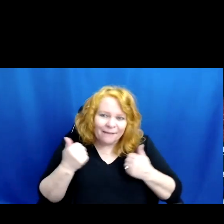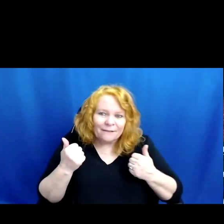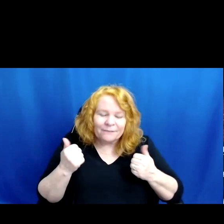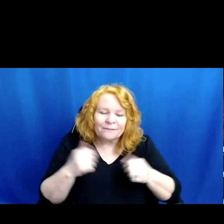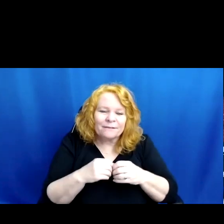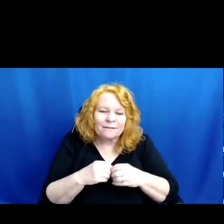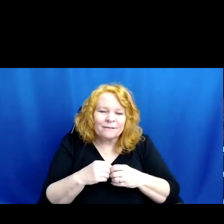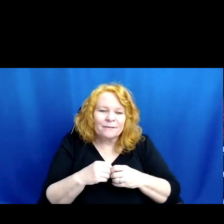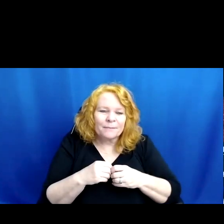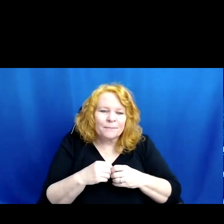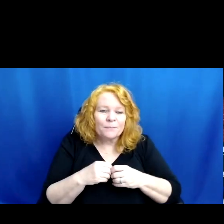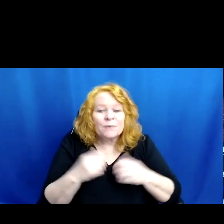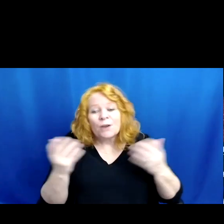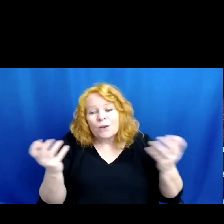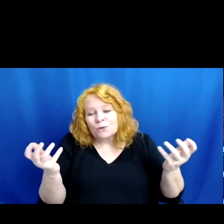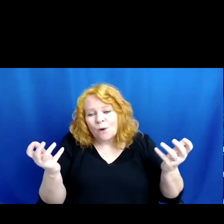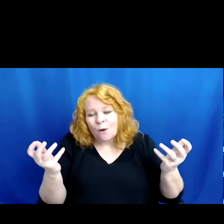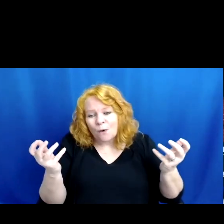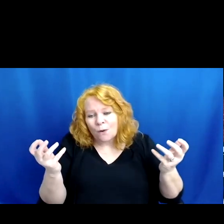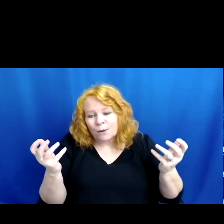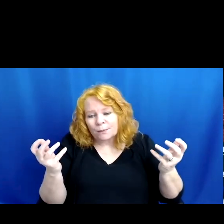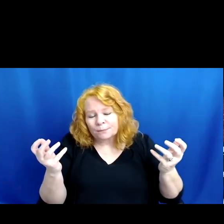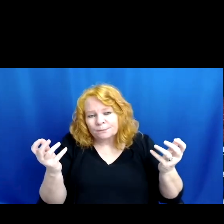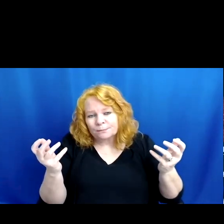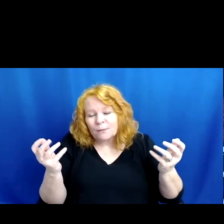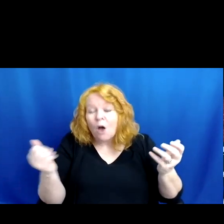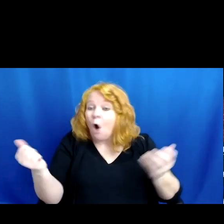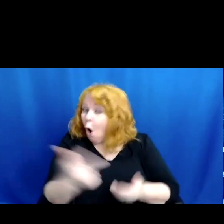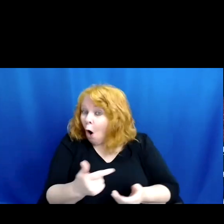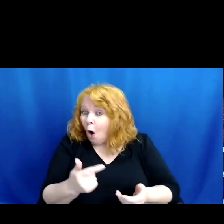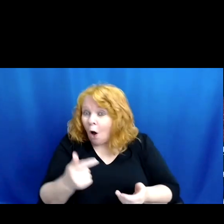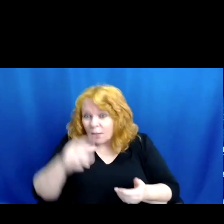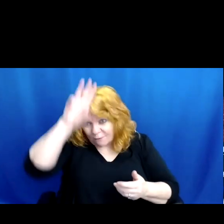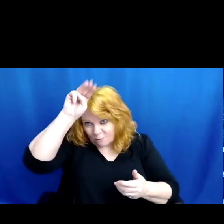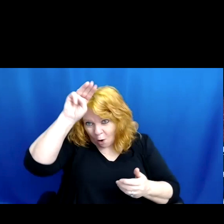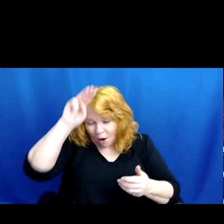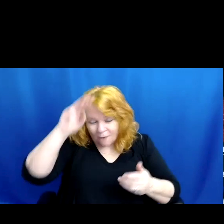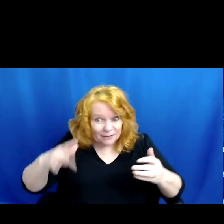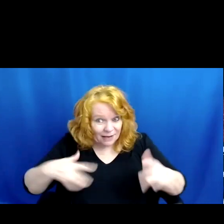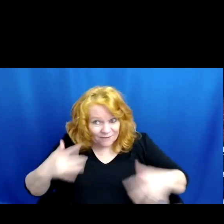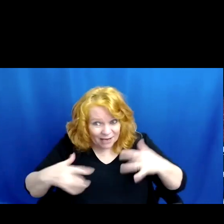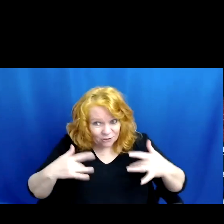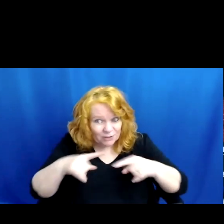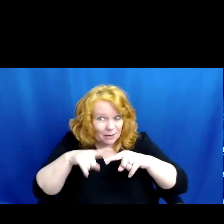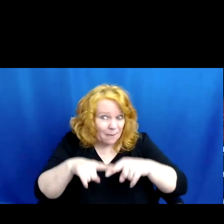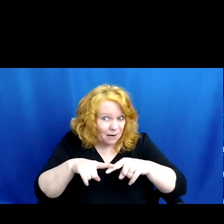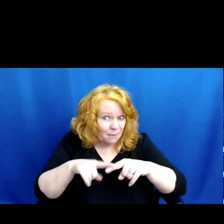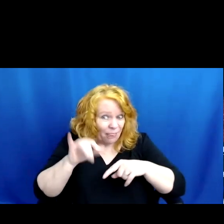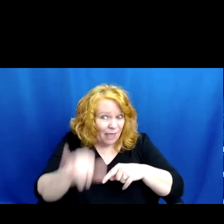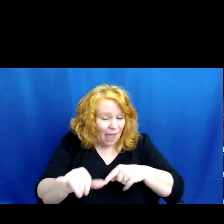So all of Marvin’s adventures are based on everyday experience but they are abstract